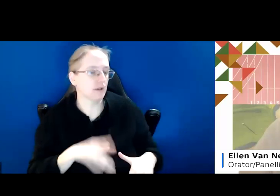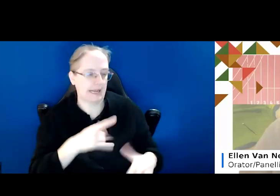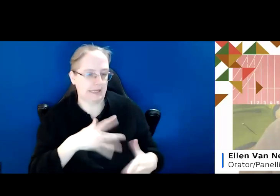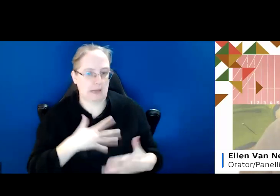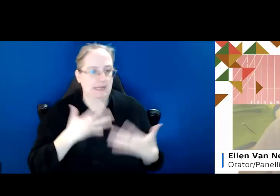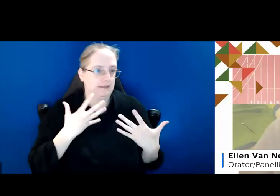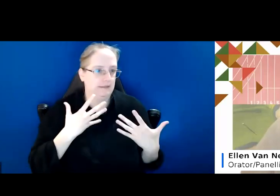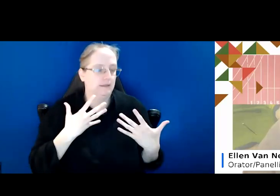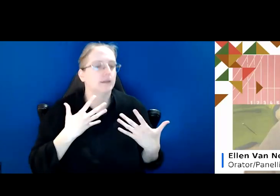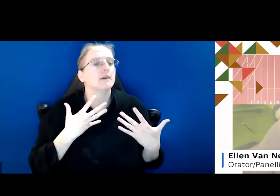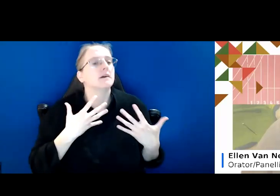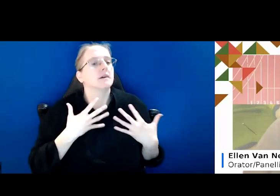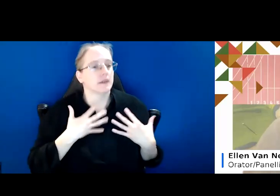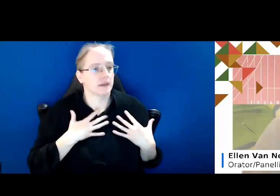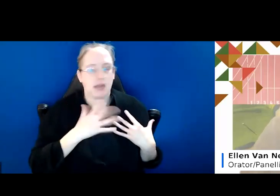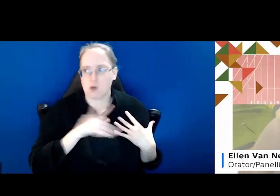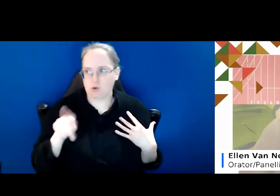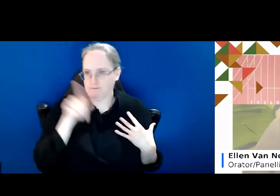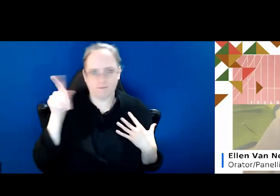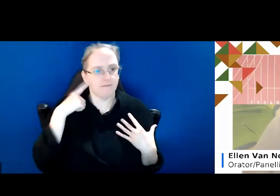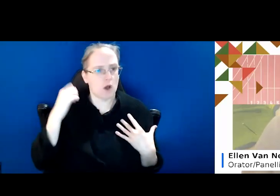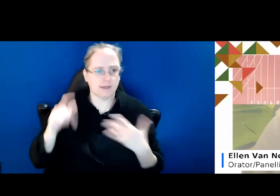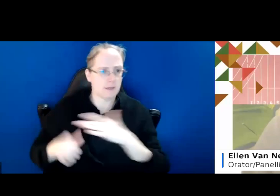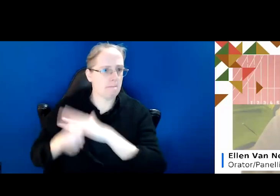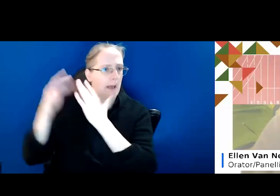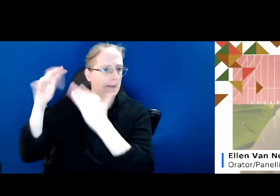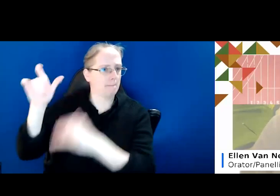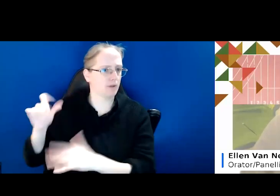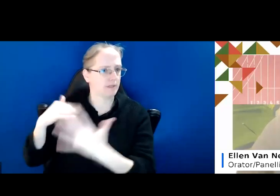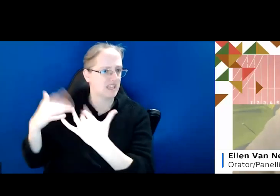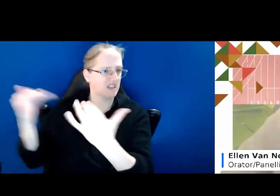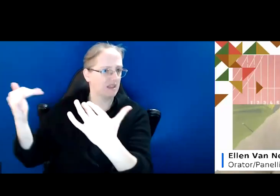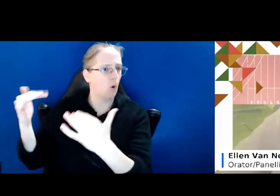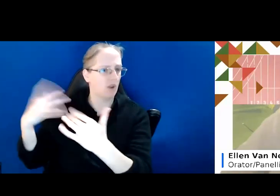to the main perpetrator in the crowd after the match, but he is quickly blocked